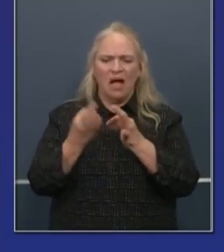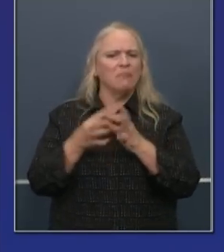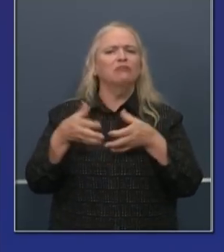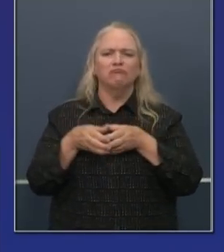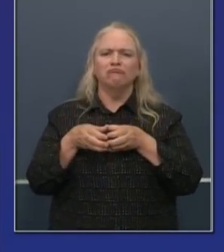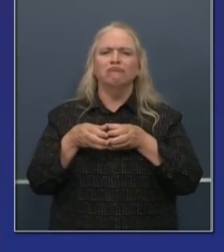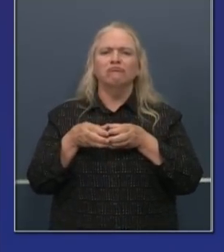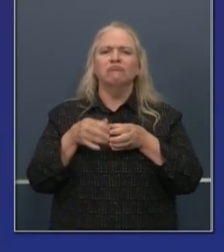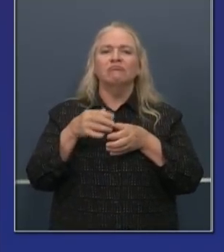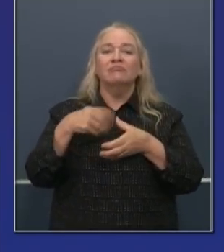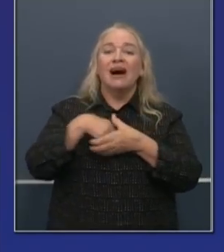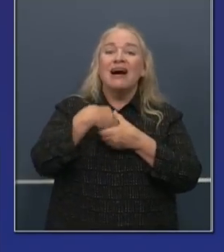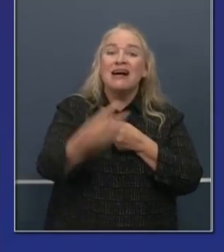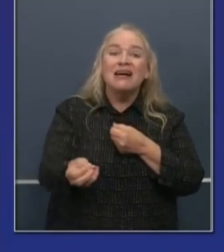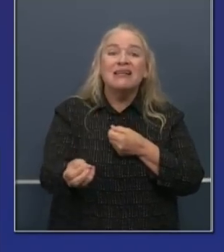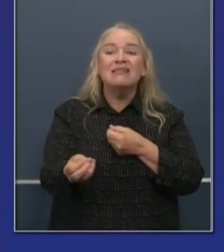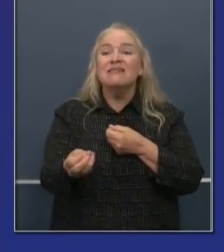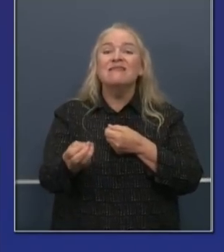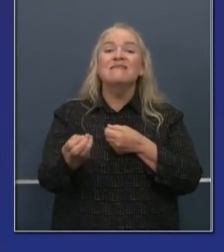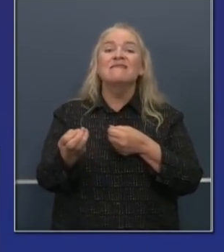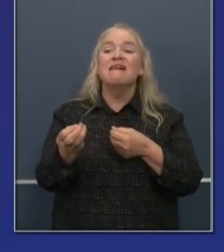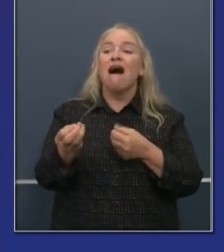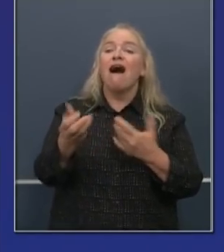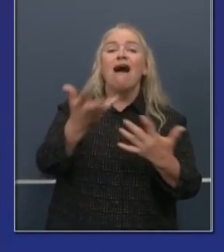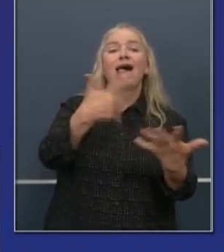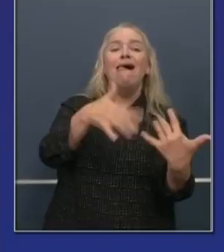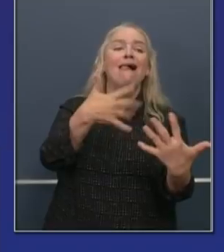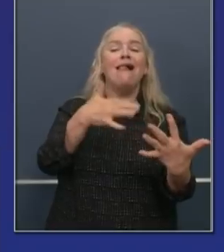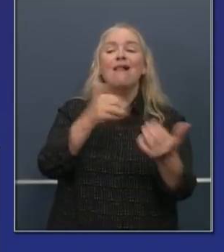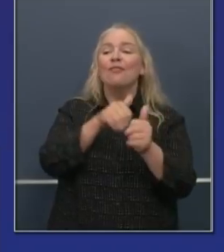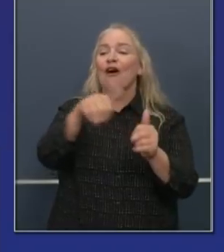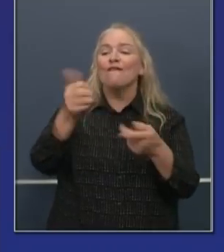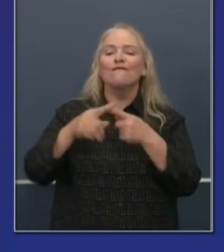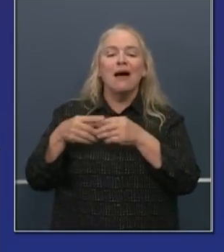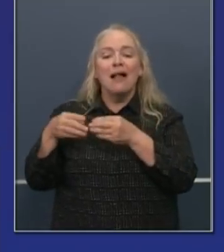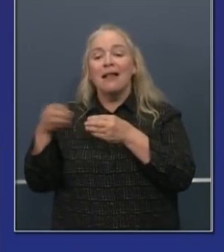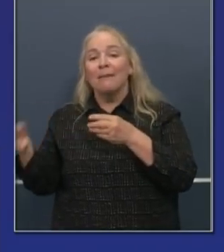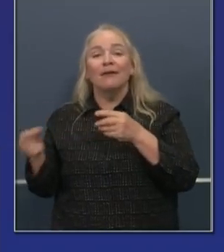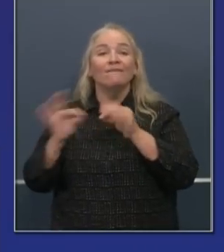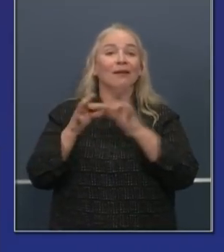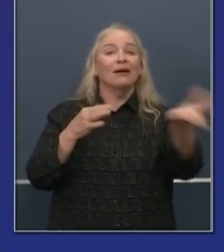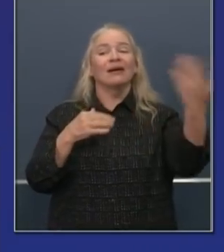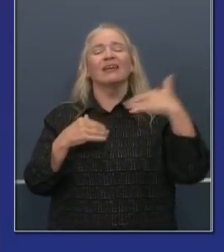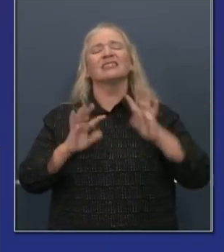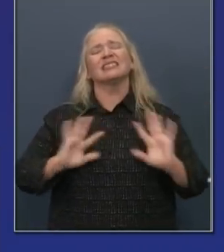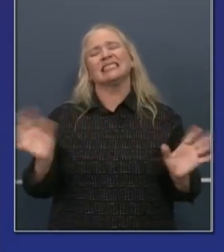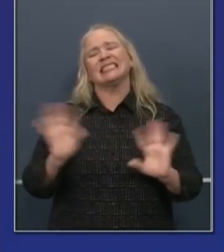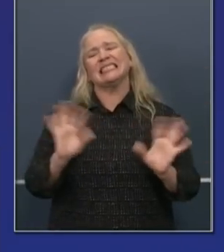POPULATIONS. I WANT TO REMIND YOU DON'T MIX WITH PEOPLE OUTSIDE OF YOUR HOUSE. IT'S COMMON SENSE BUT THE DATA